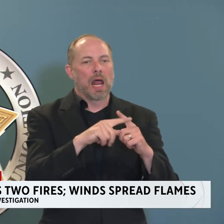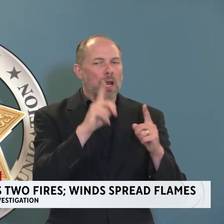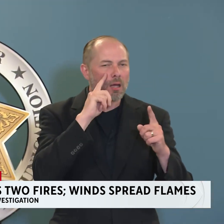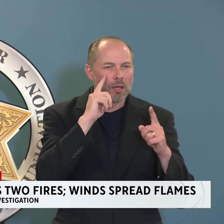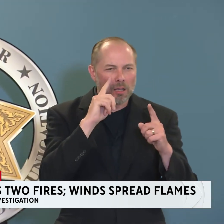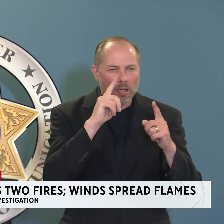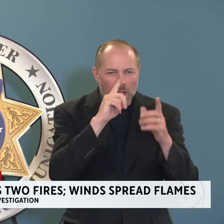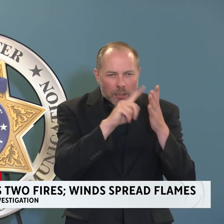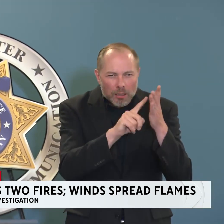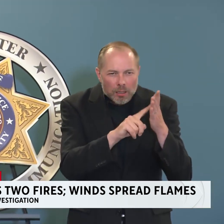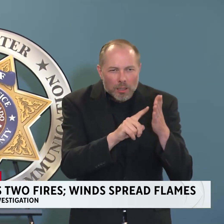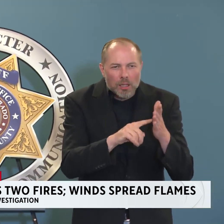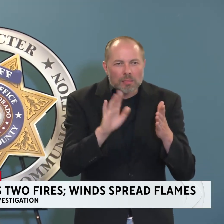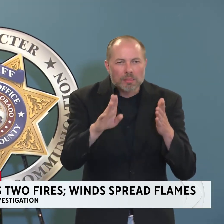HOT PARTICLES DISCHARGED FROM